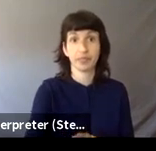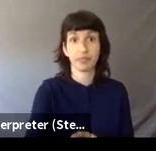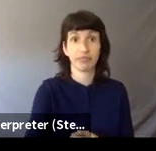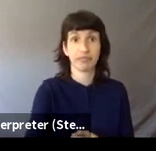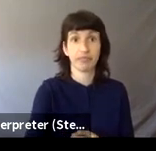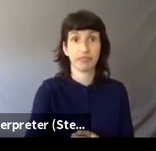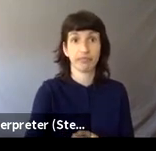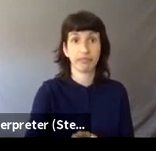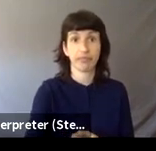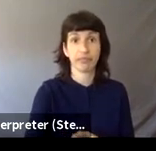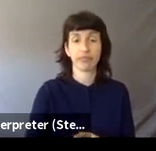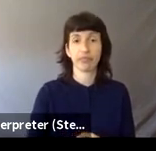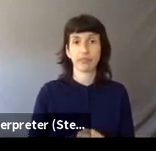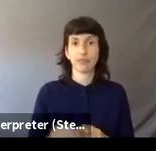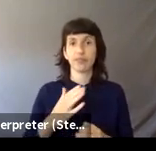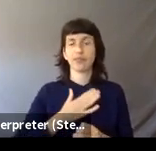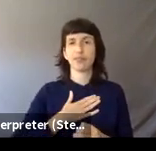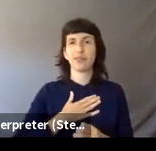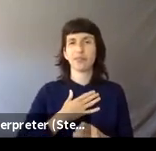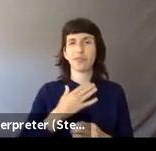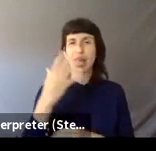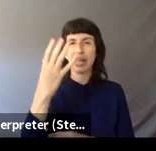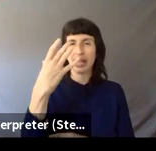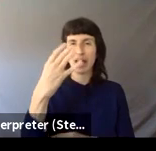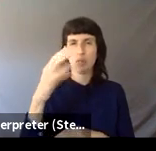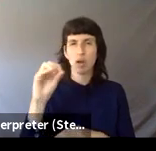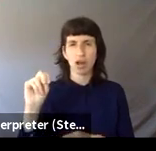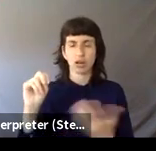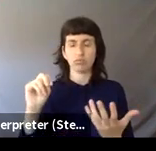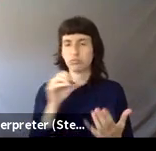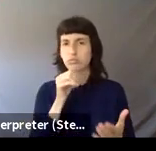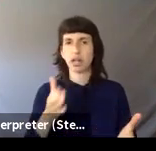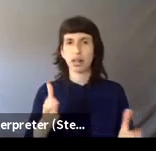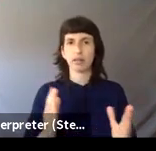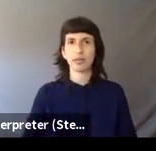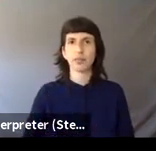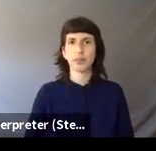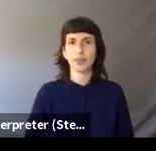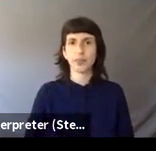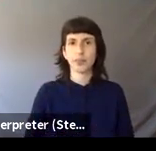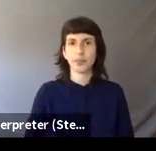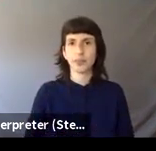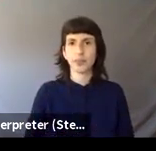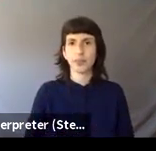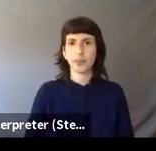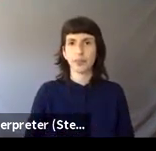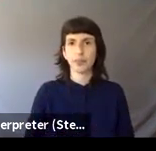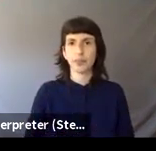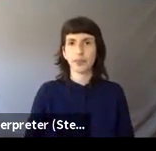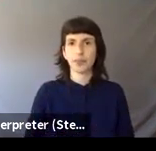So you're going to see my kitchen behind me so I won't have my background anymore. But if I do meet now.